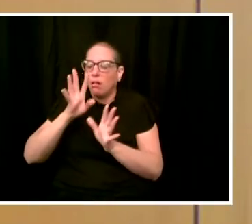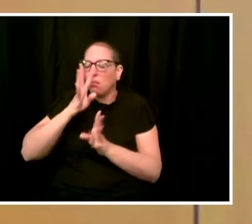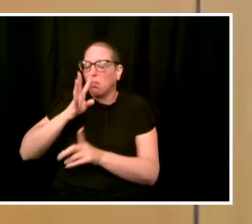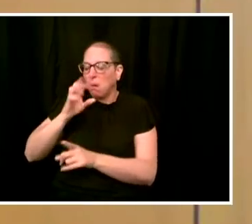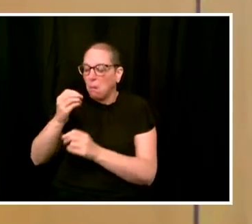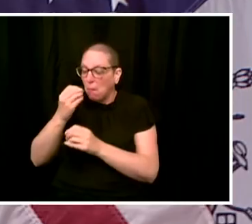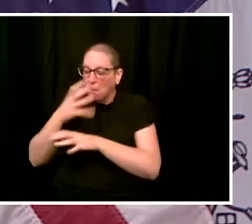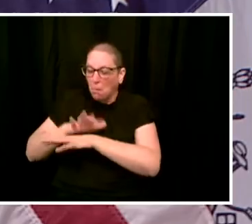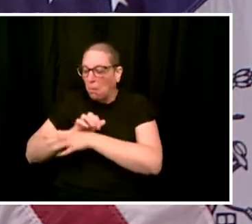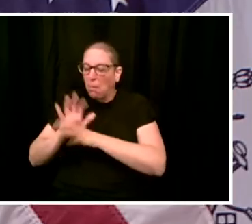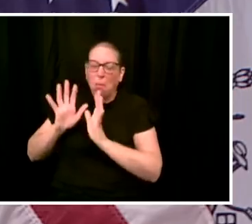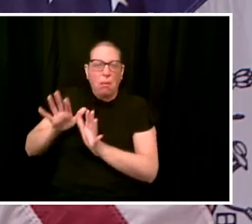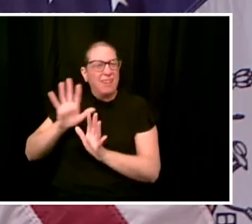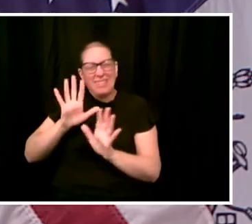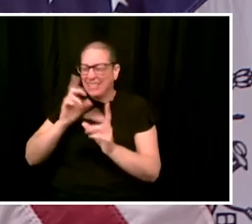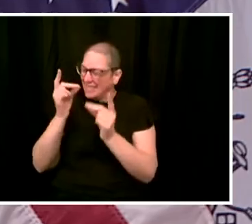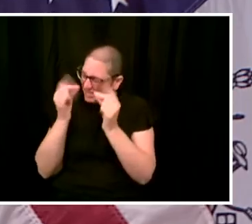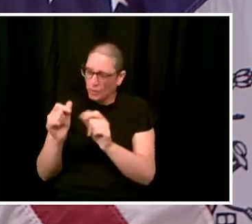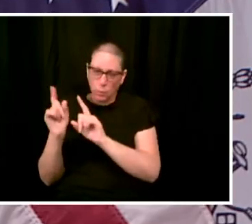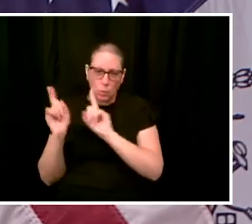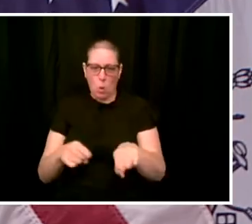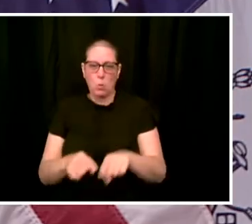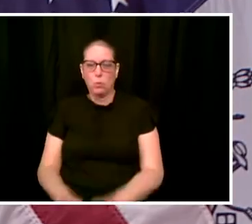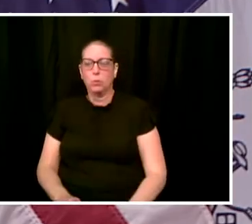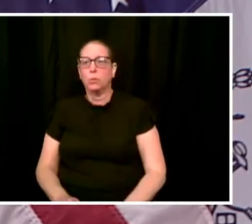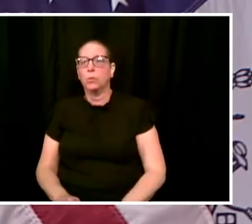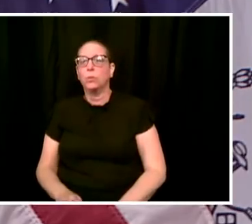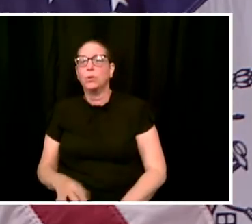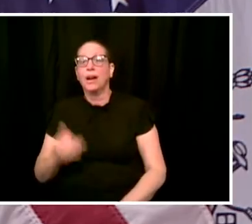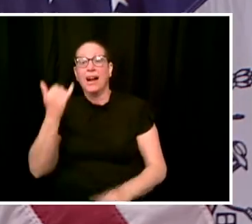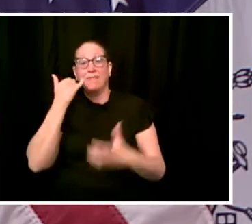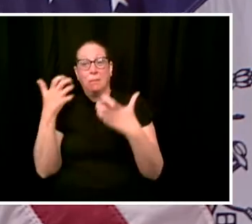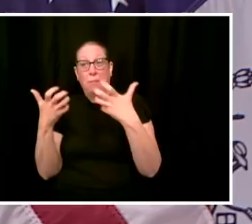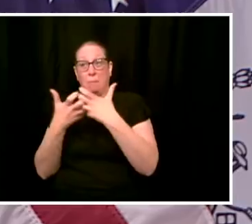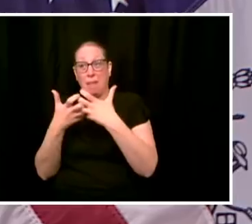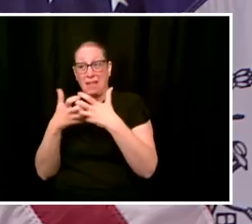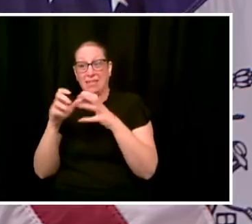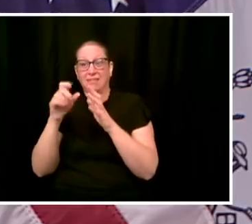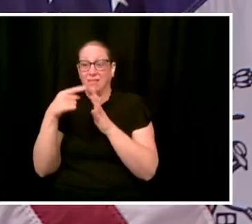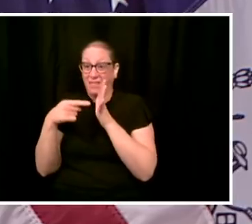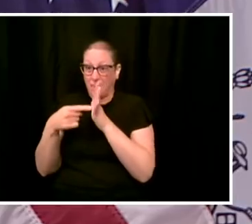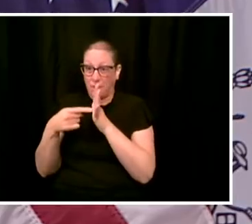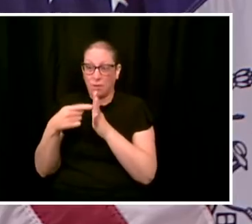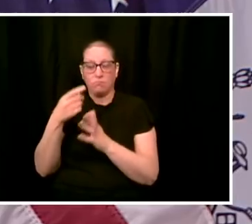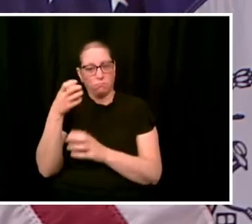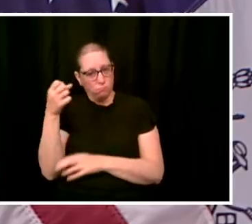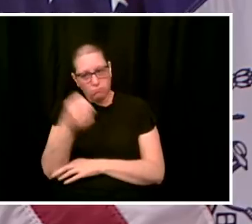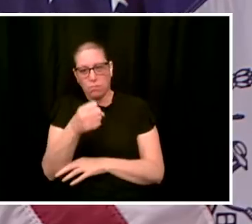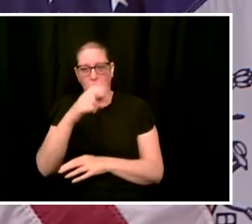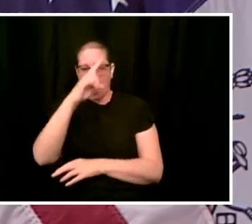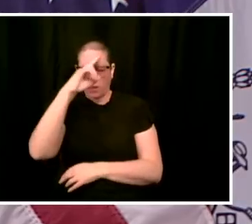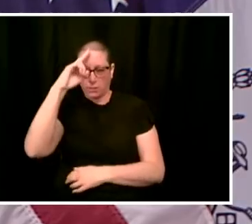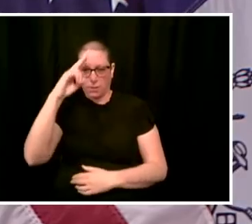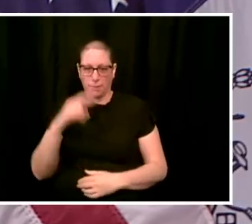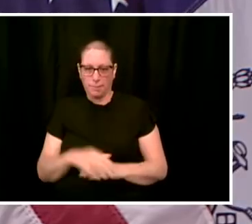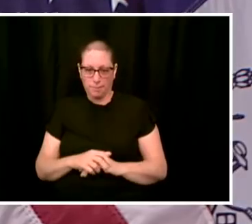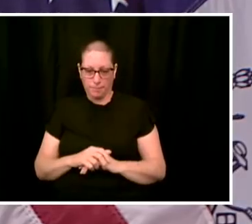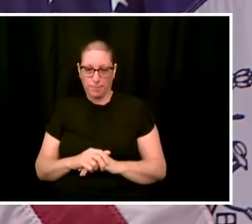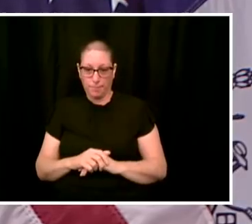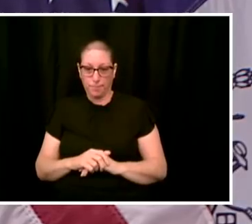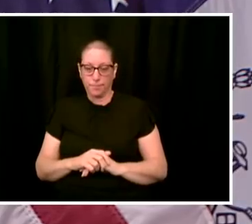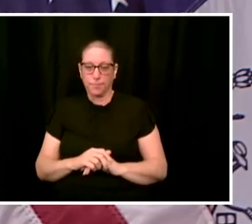MORE DEFINITIVE